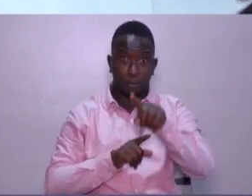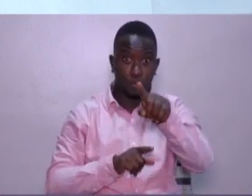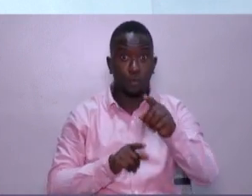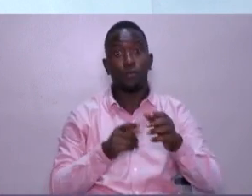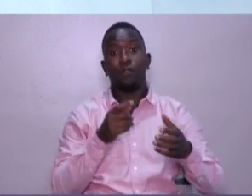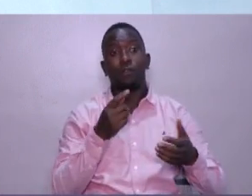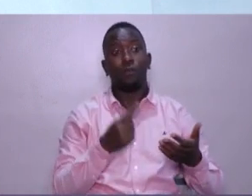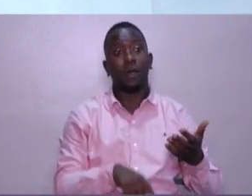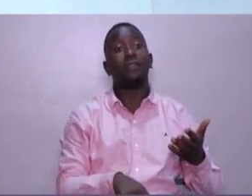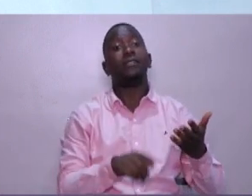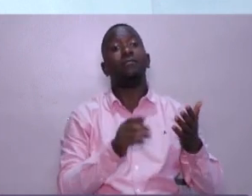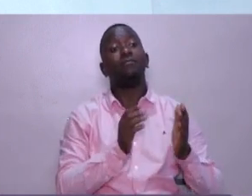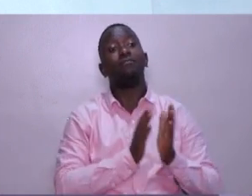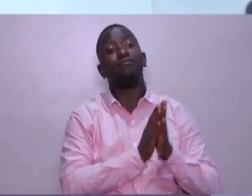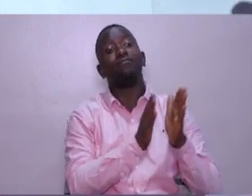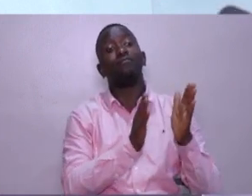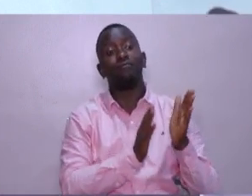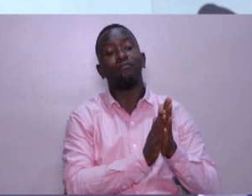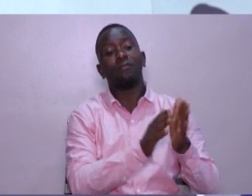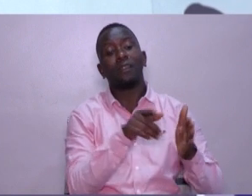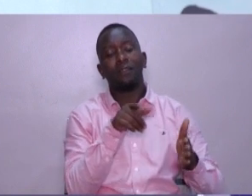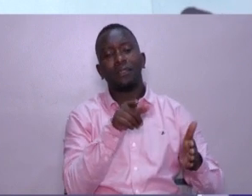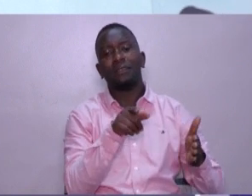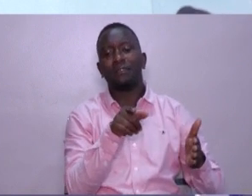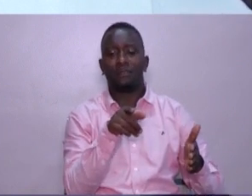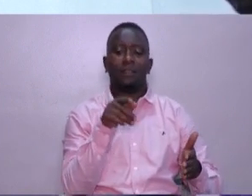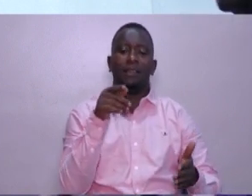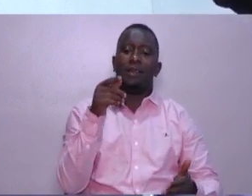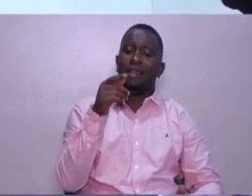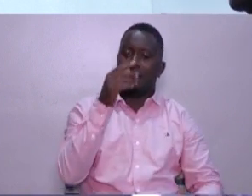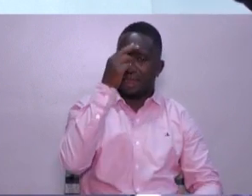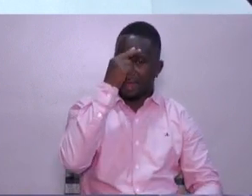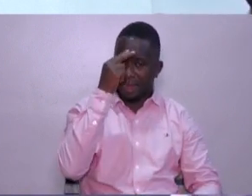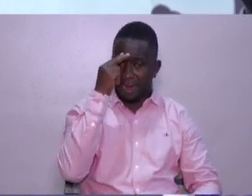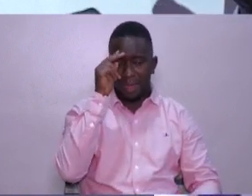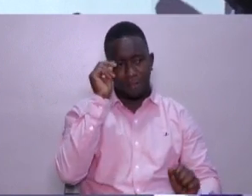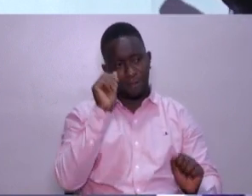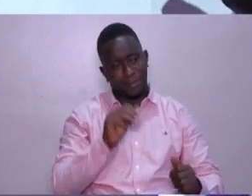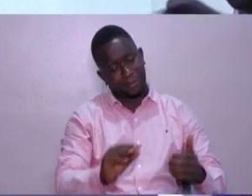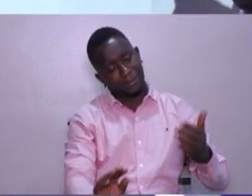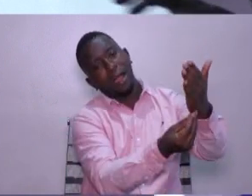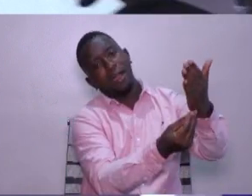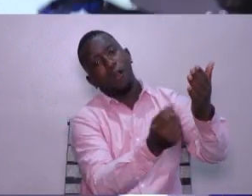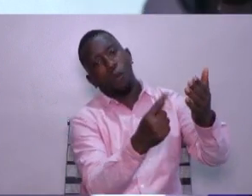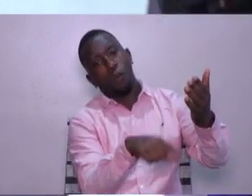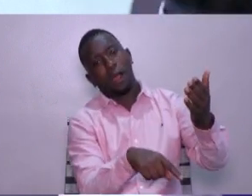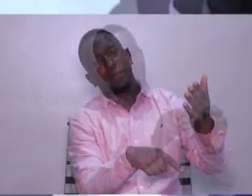the instruction for the learner will be accompanied with a text